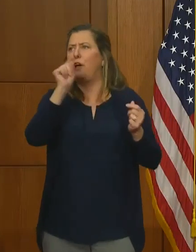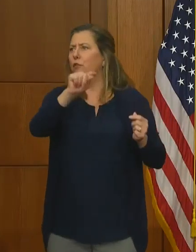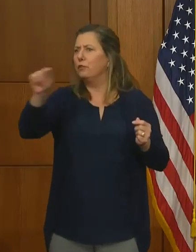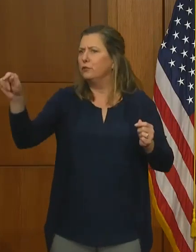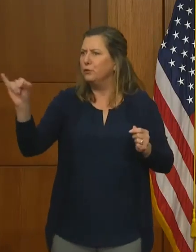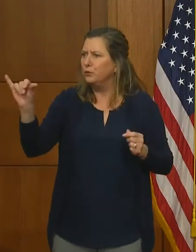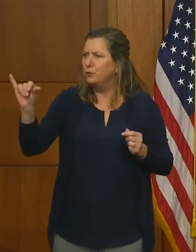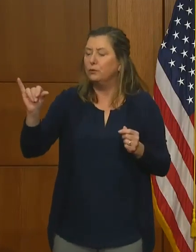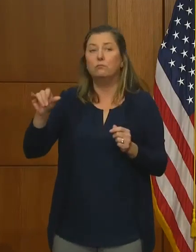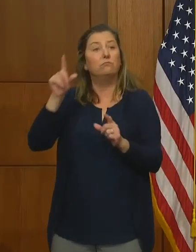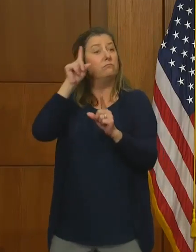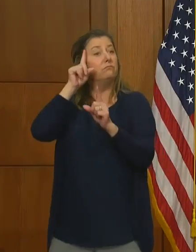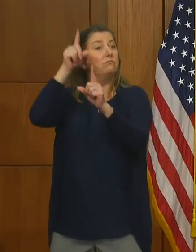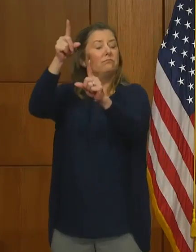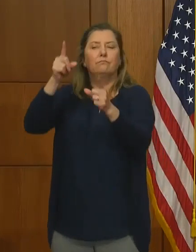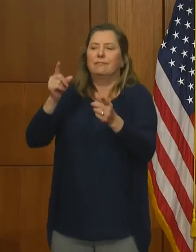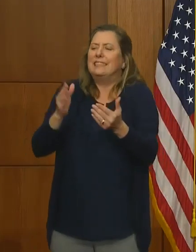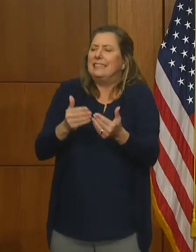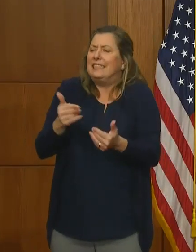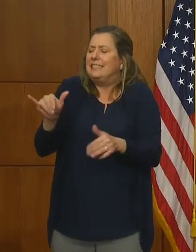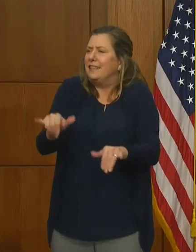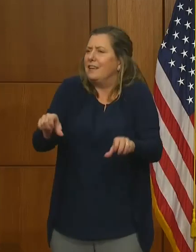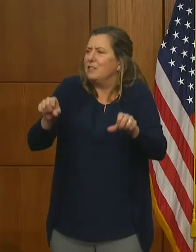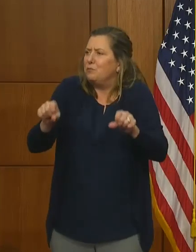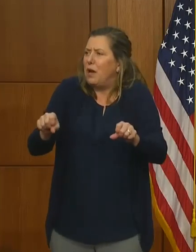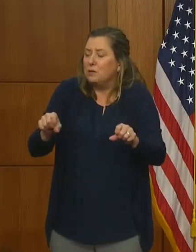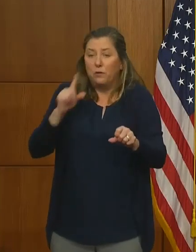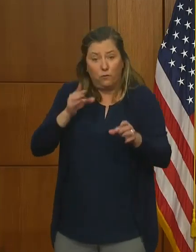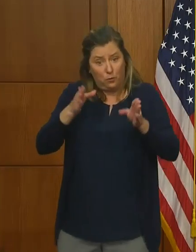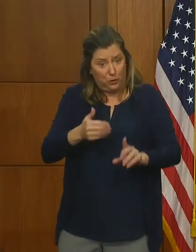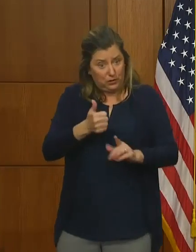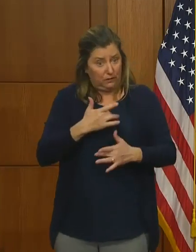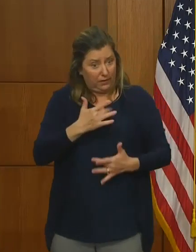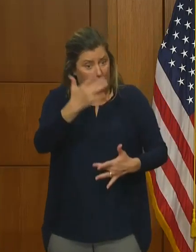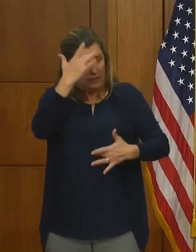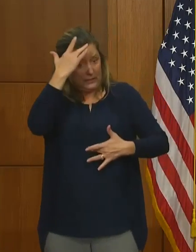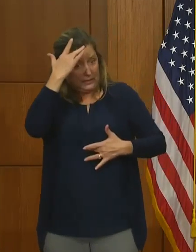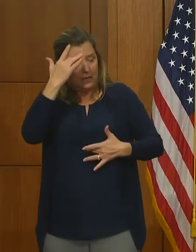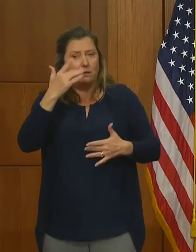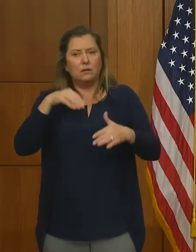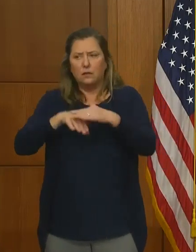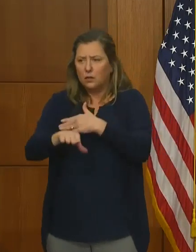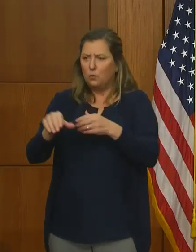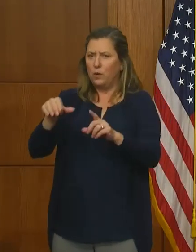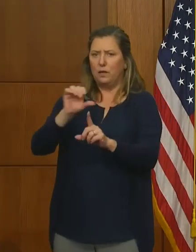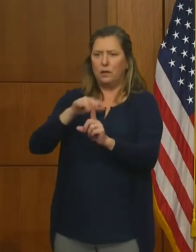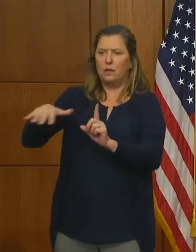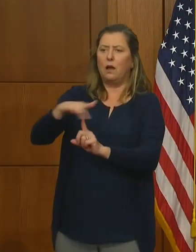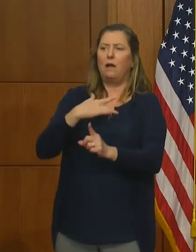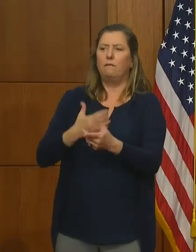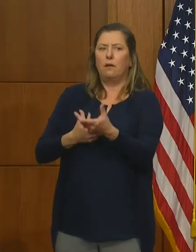CLINICS AND OTHER SITES OUR GOAL IS TO MAKE IT AS EASY AS